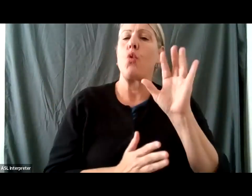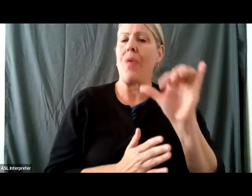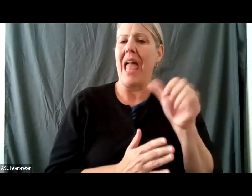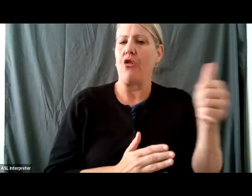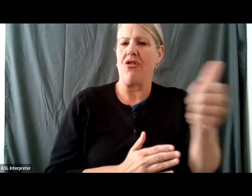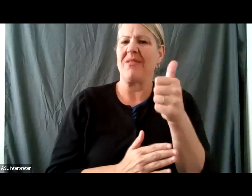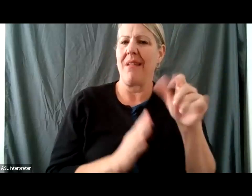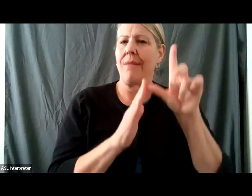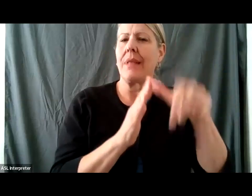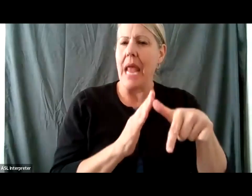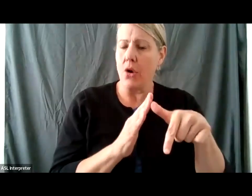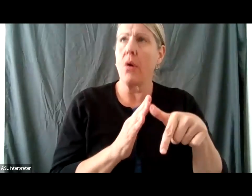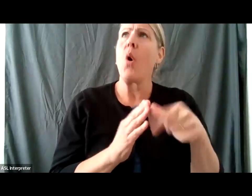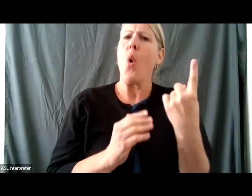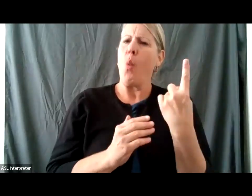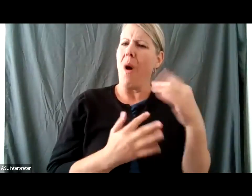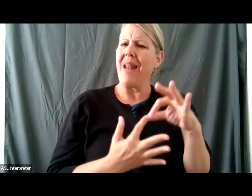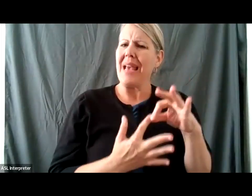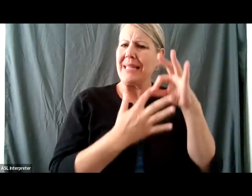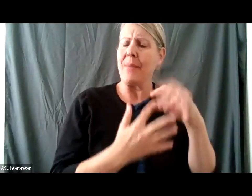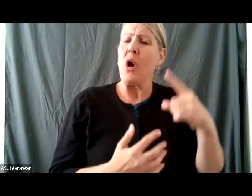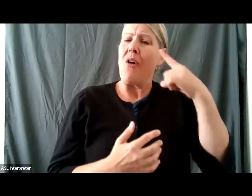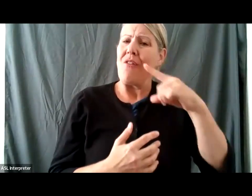There was an exception for some archived web content.